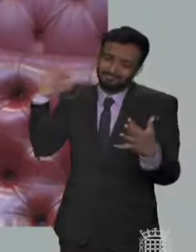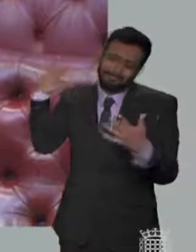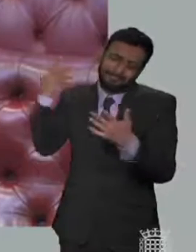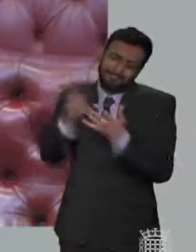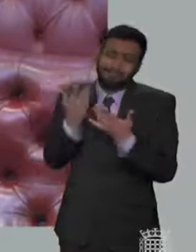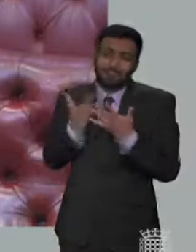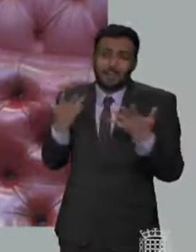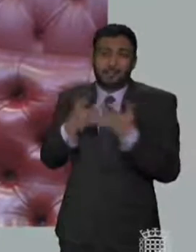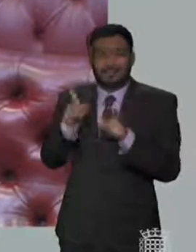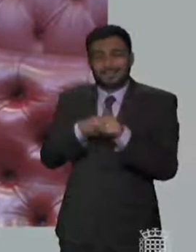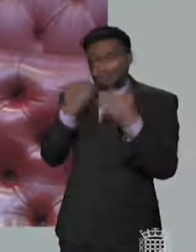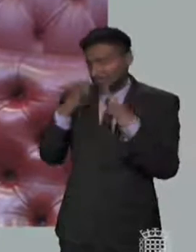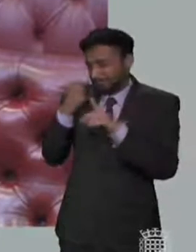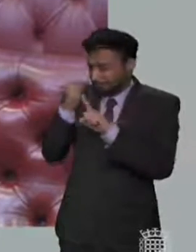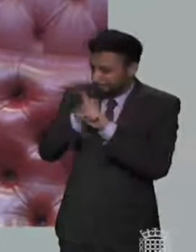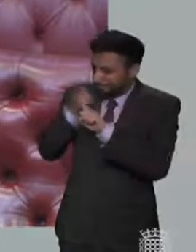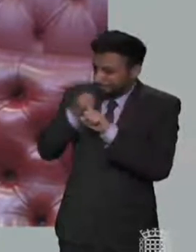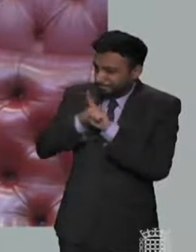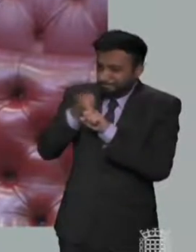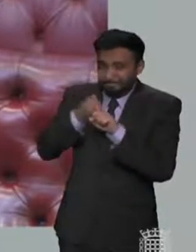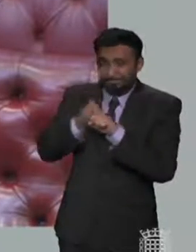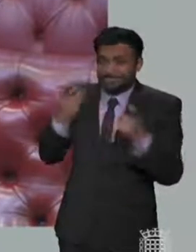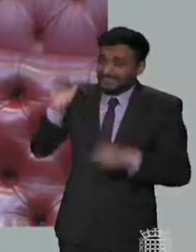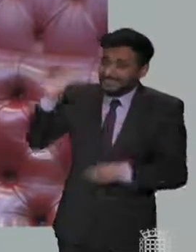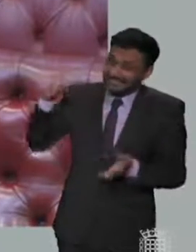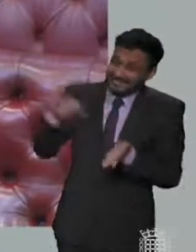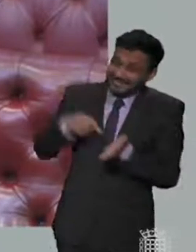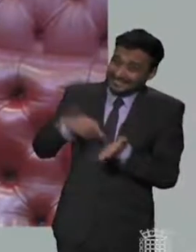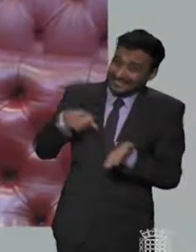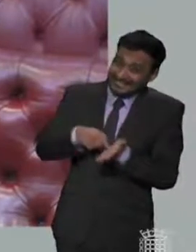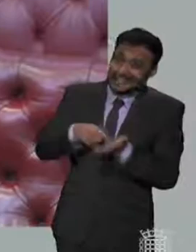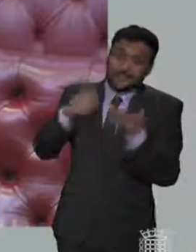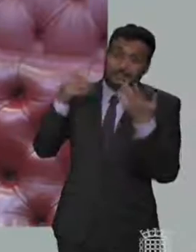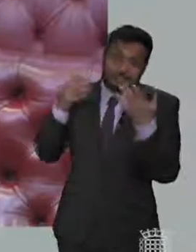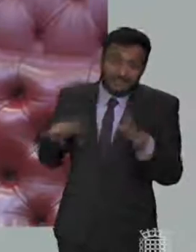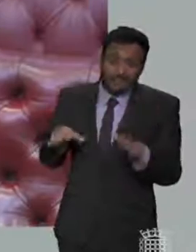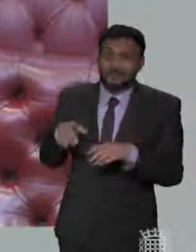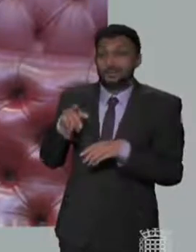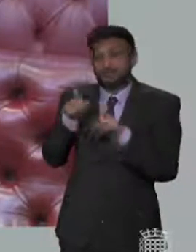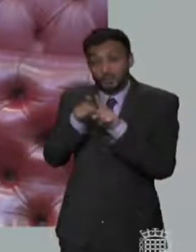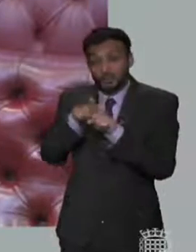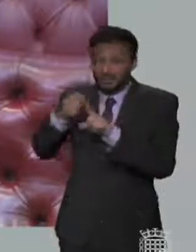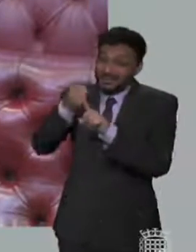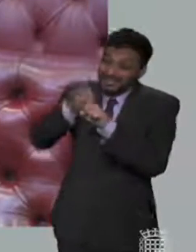this point to our attention but also they have campaigned for the rights of those who deserve